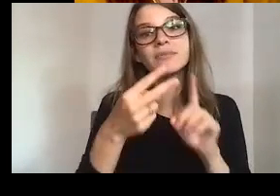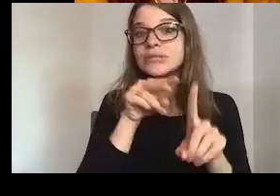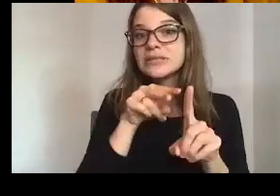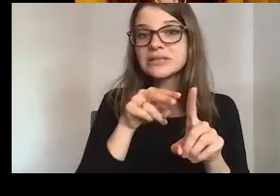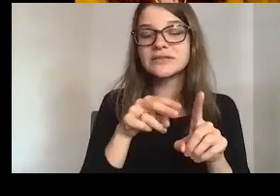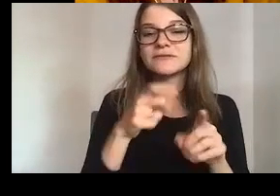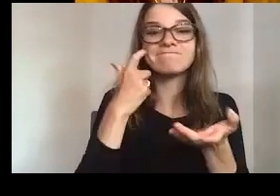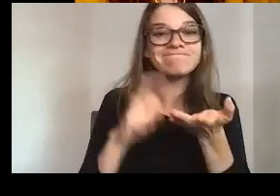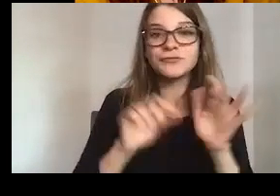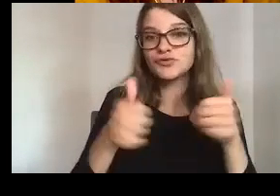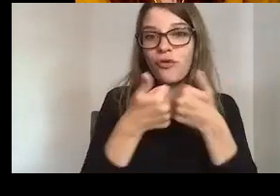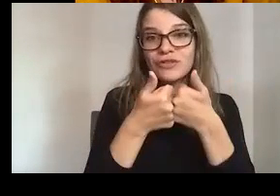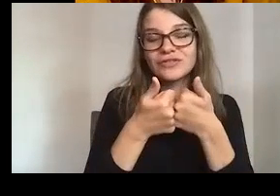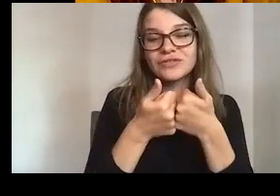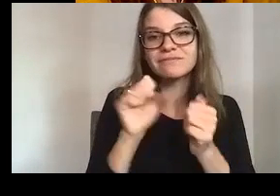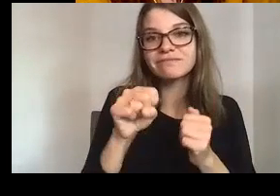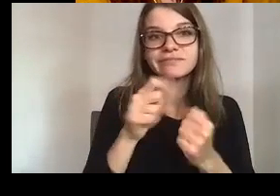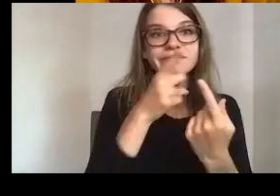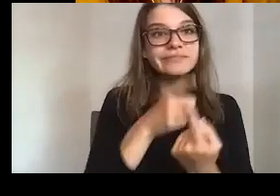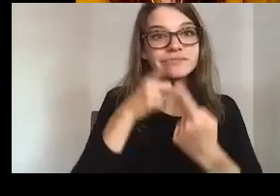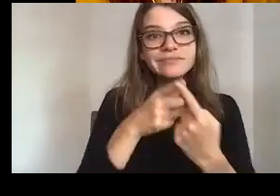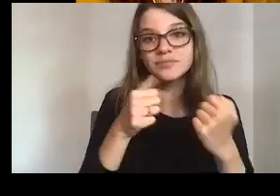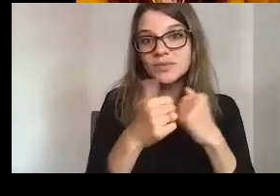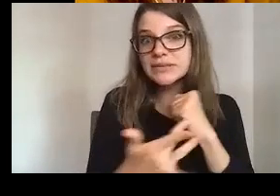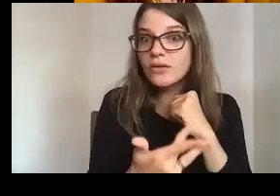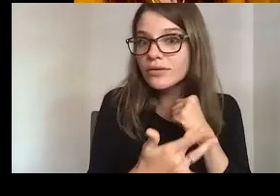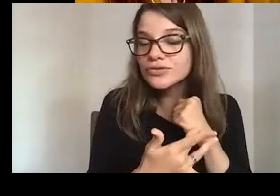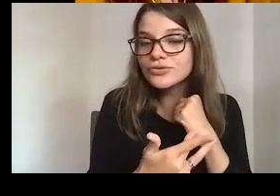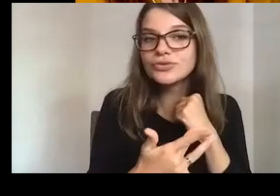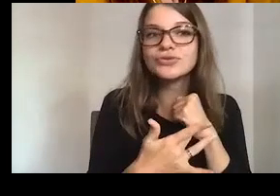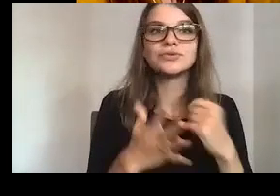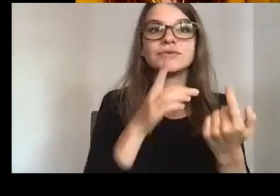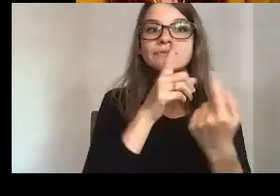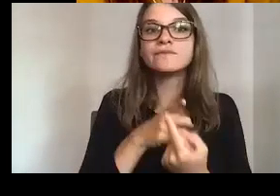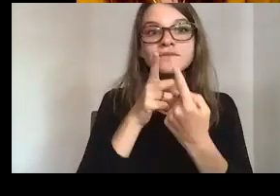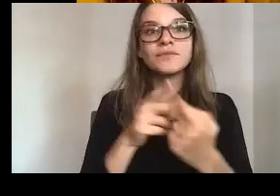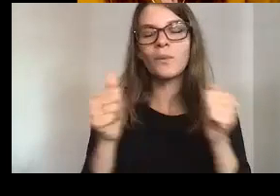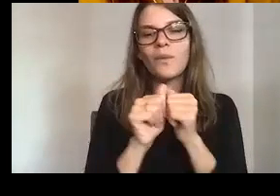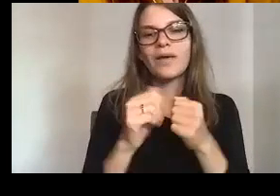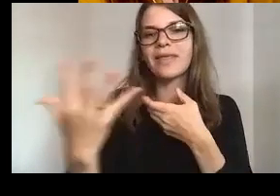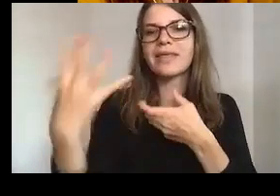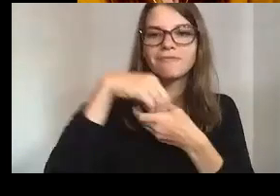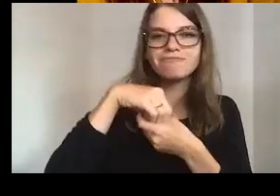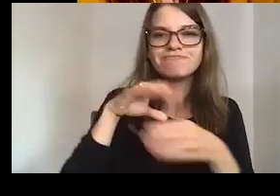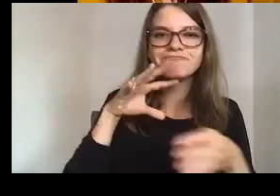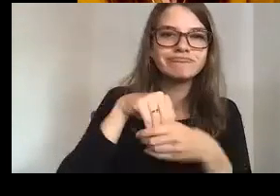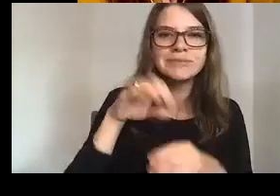that idea of difficulties that with technology and difficulties with engagement I think another